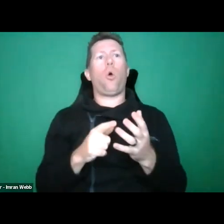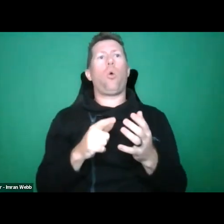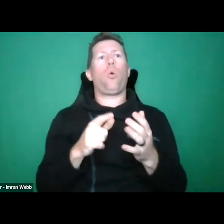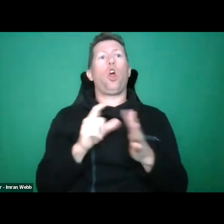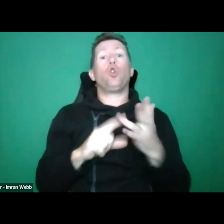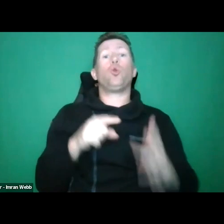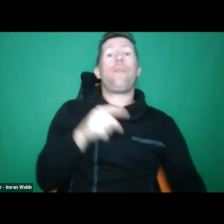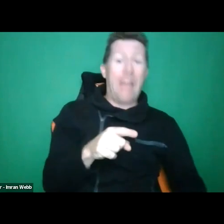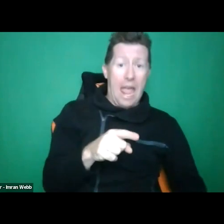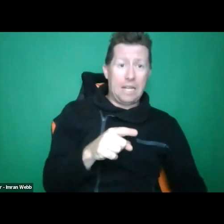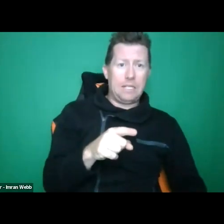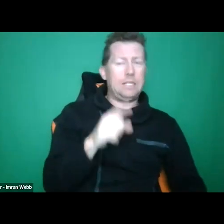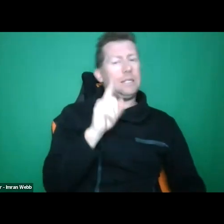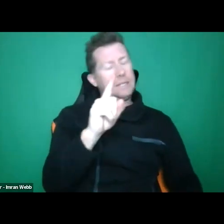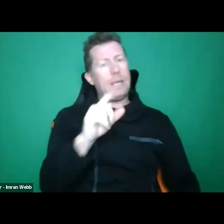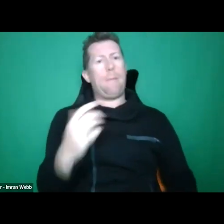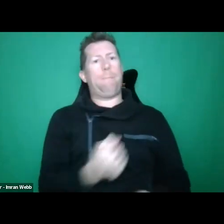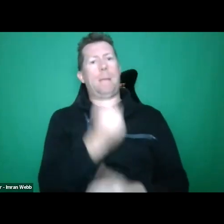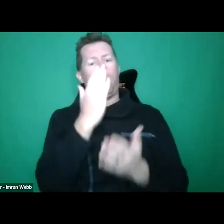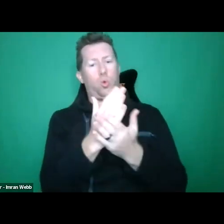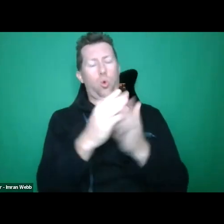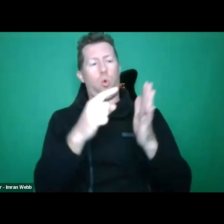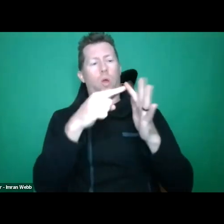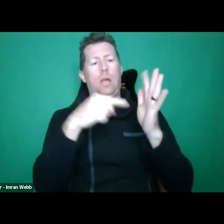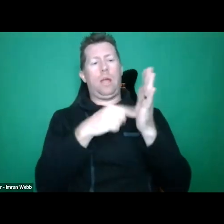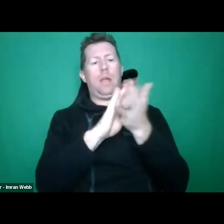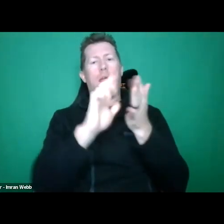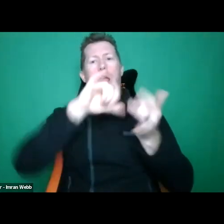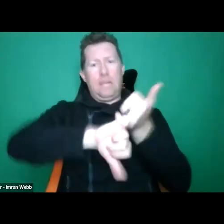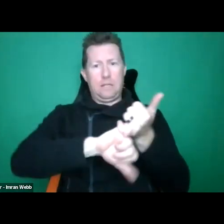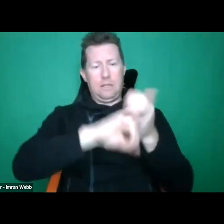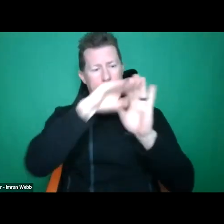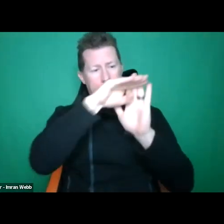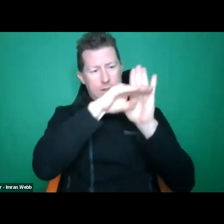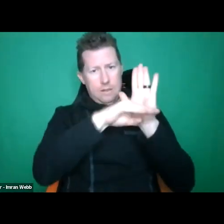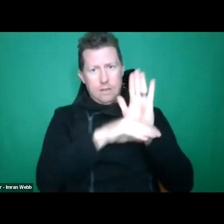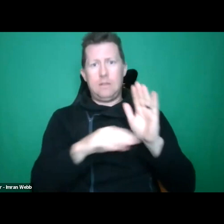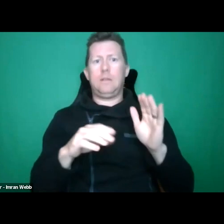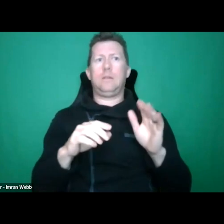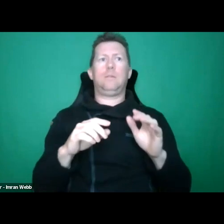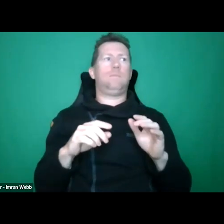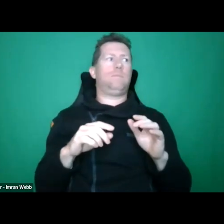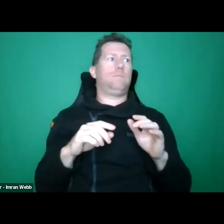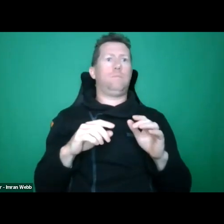that there is clear ethical oversight, transparency, careful development